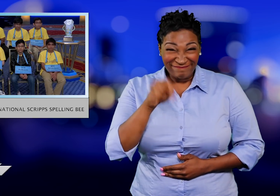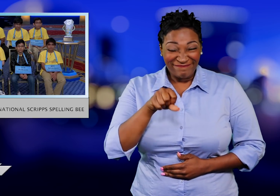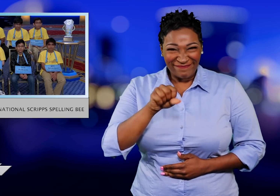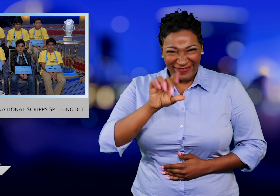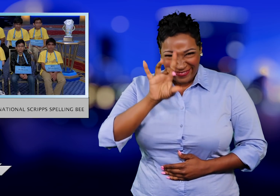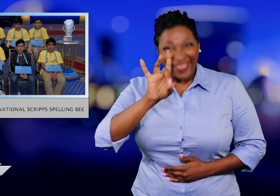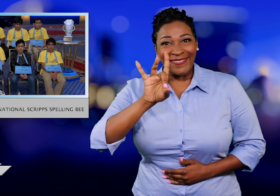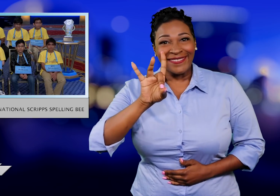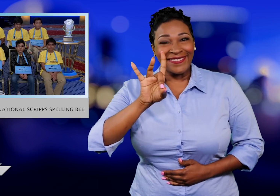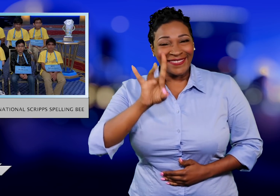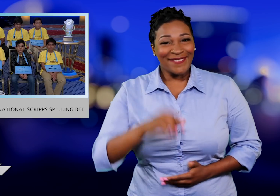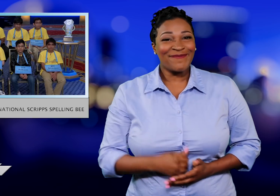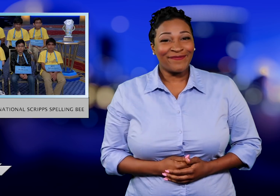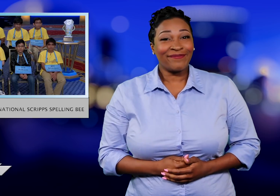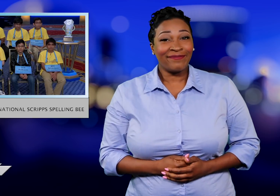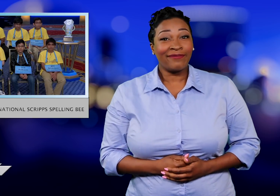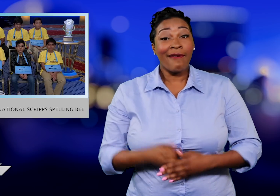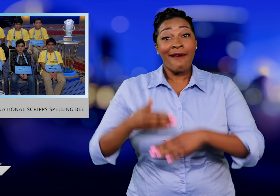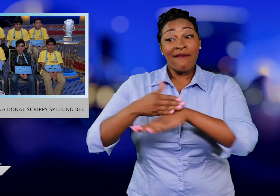That's right...8!